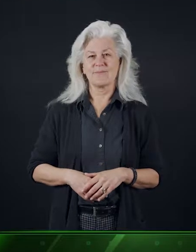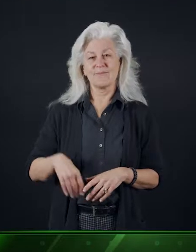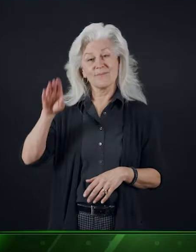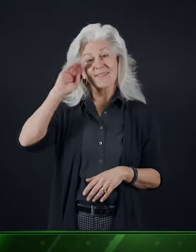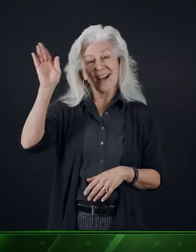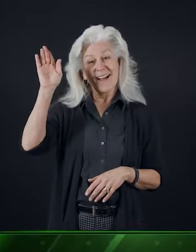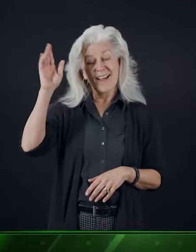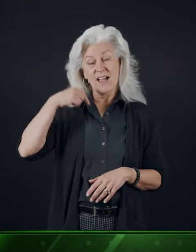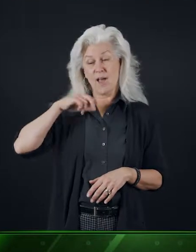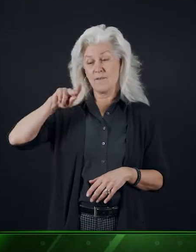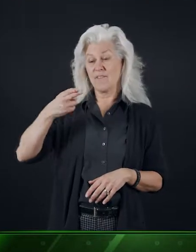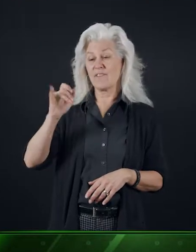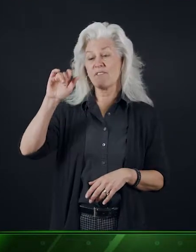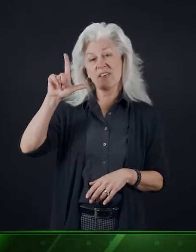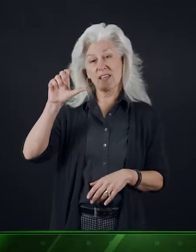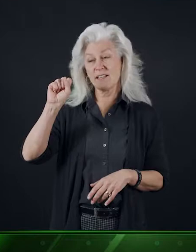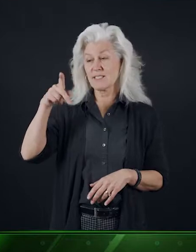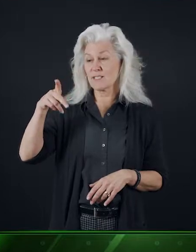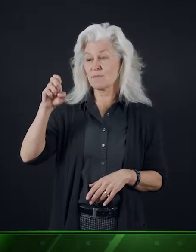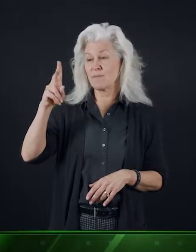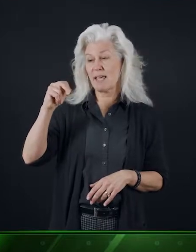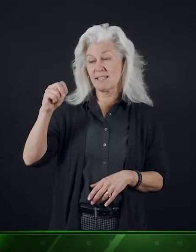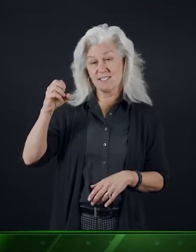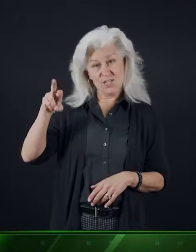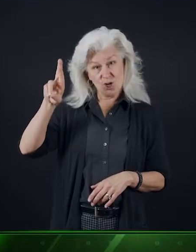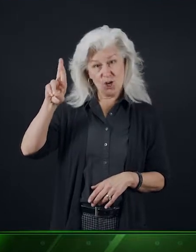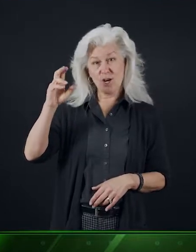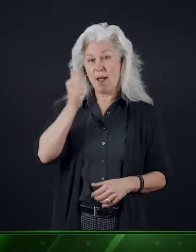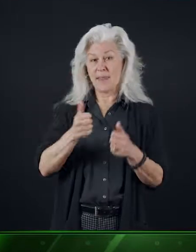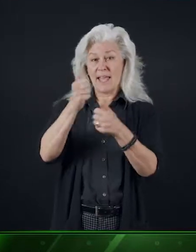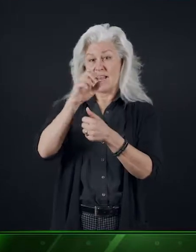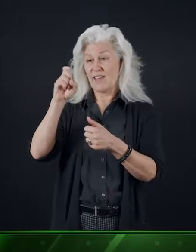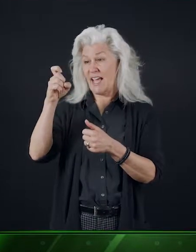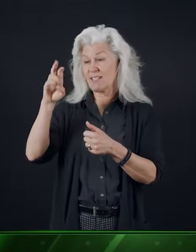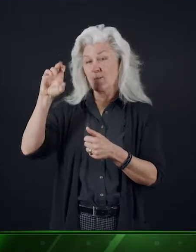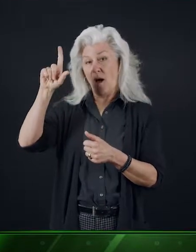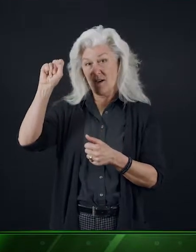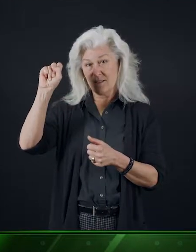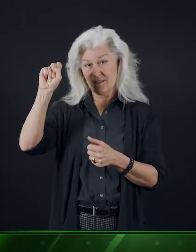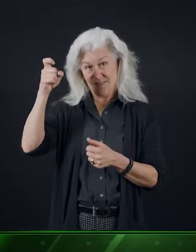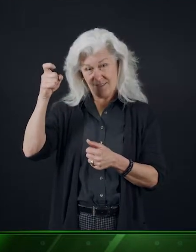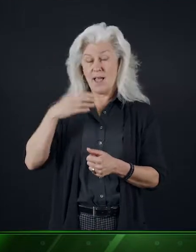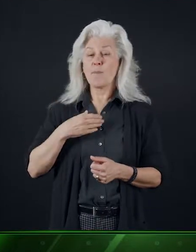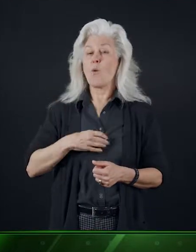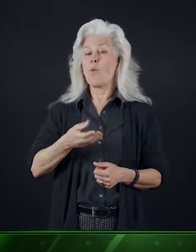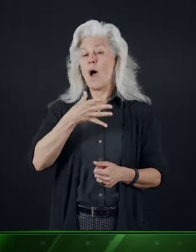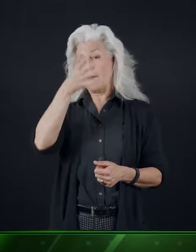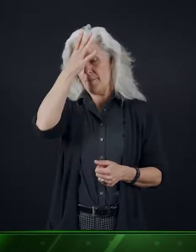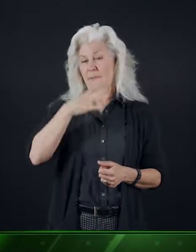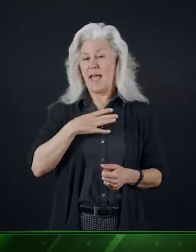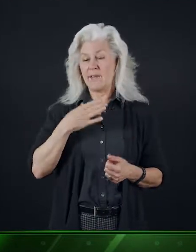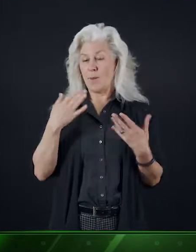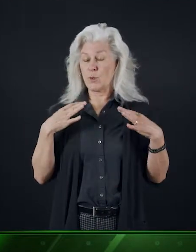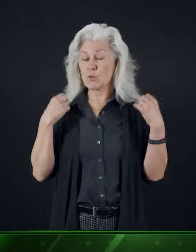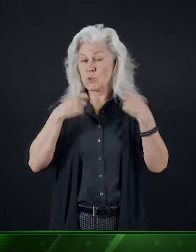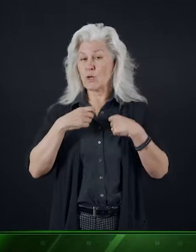Hi. I'm Phil Spencer, the head of Xbox. I'm a white man wearing a blue sweatshirt and a black T-shirt. At Xbox,